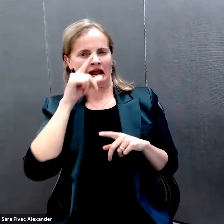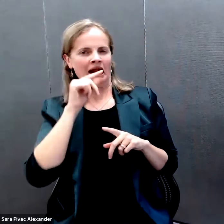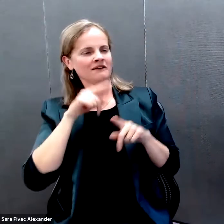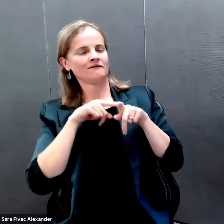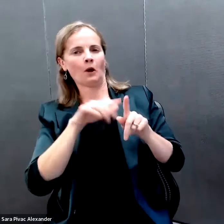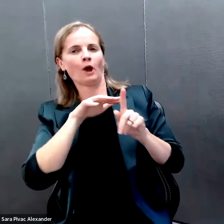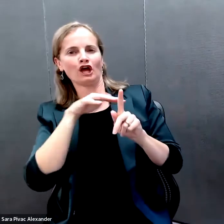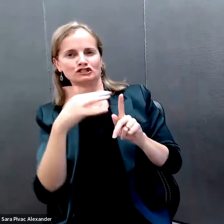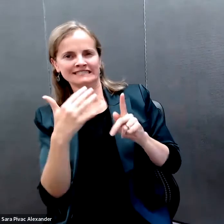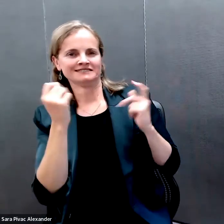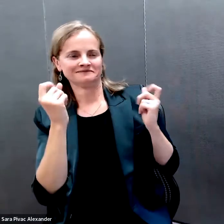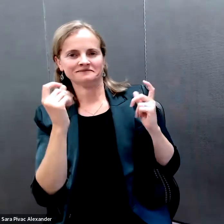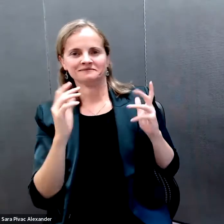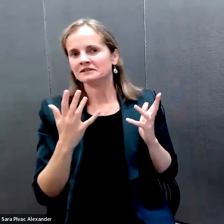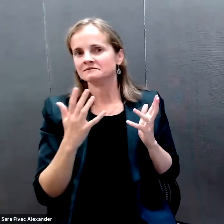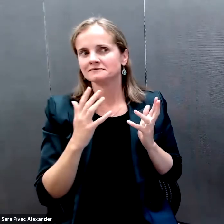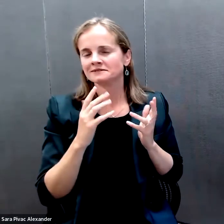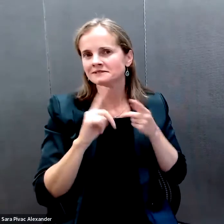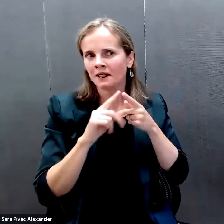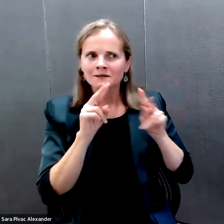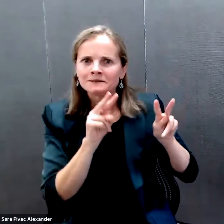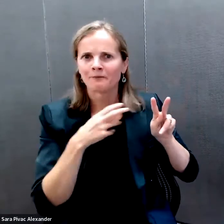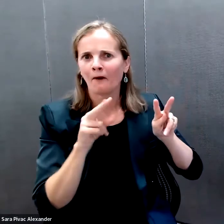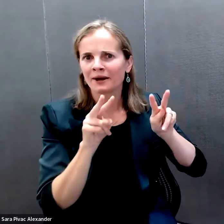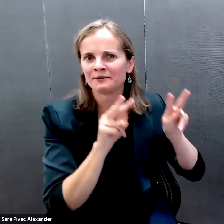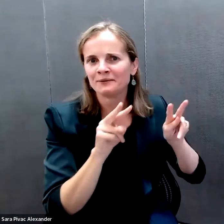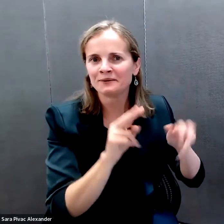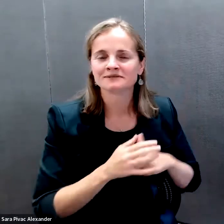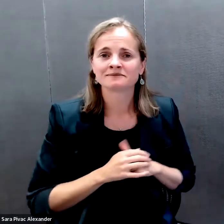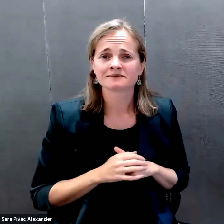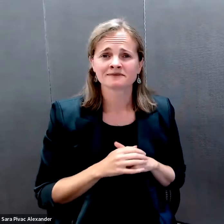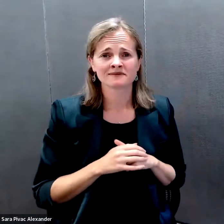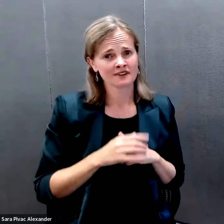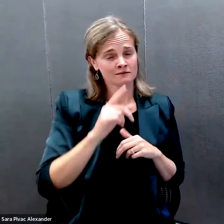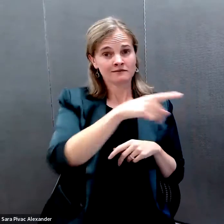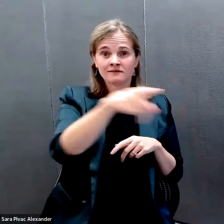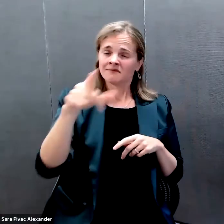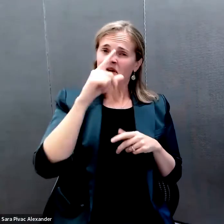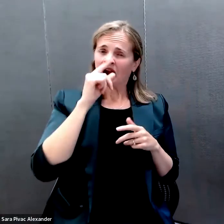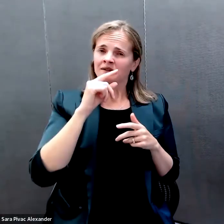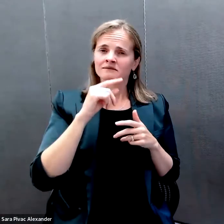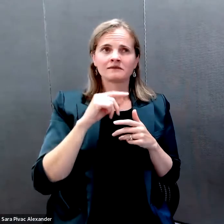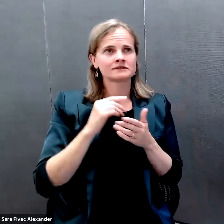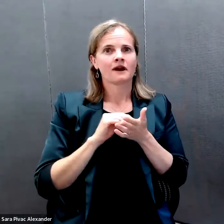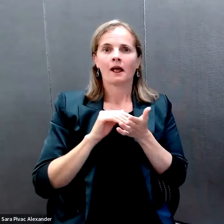so deaf people are pretty good at figuring out context but it's still a lot more effort if we have to read through a mask